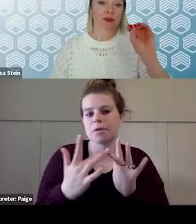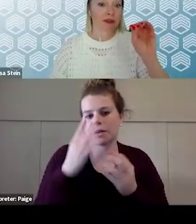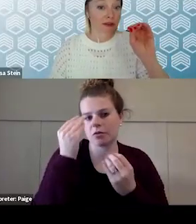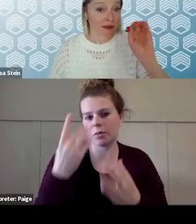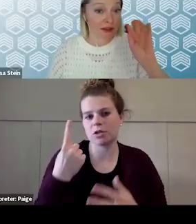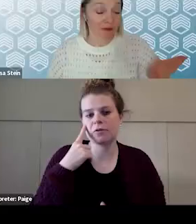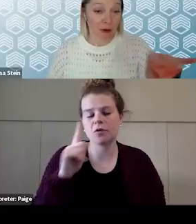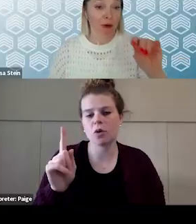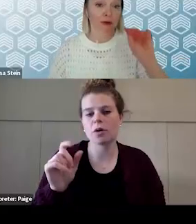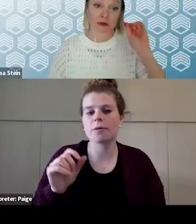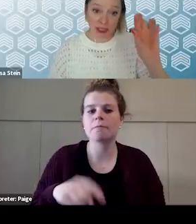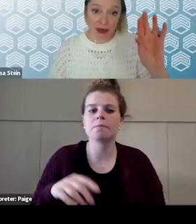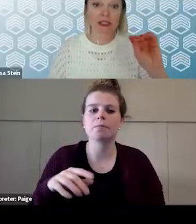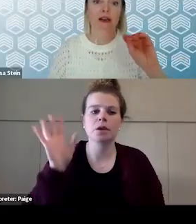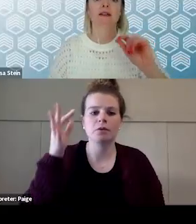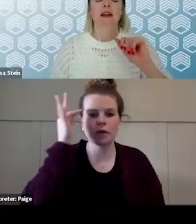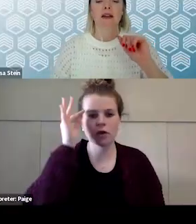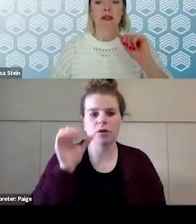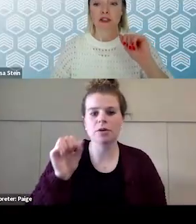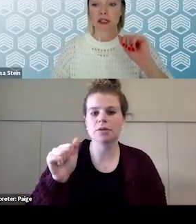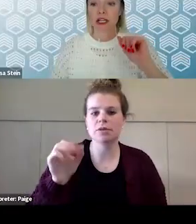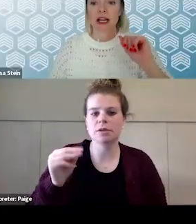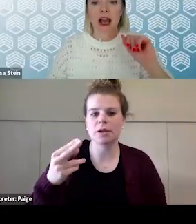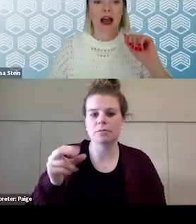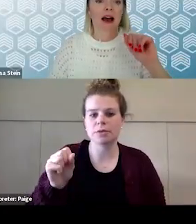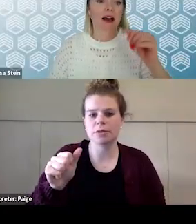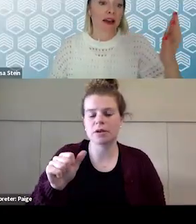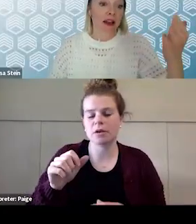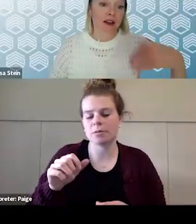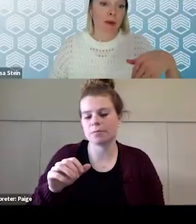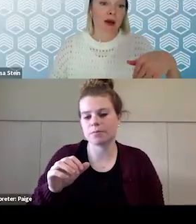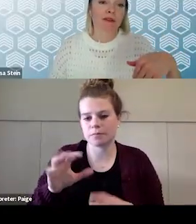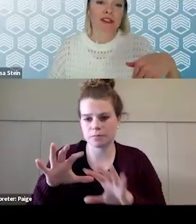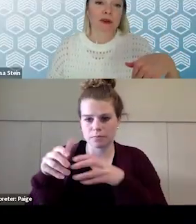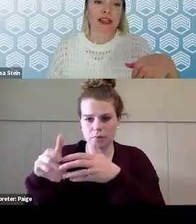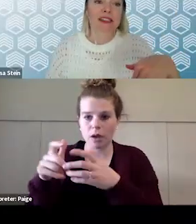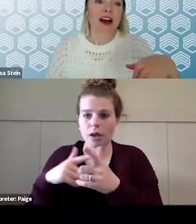for the federal SAMHSA administration. And then at the bottom of the screen